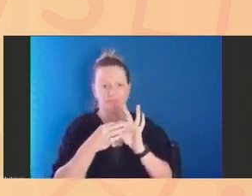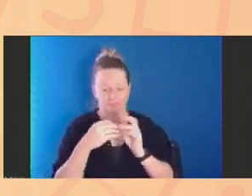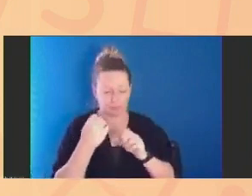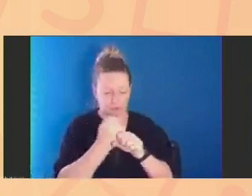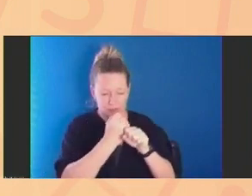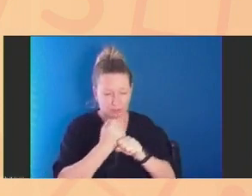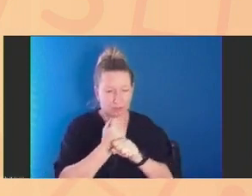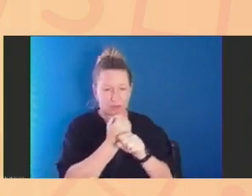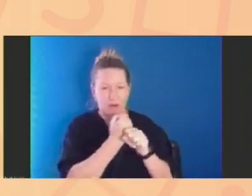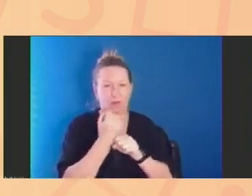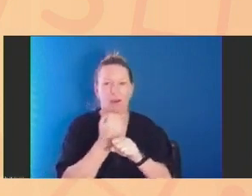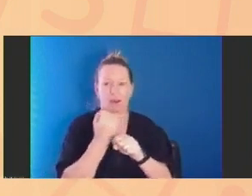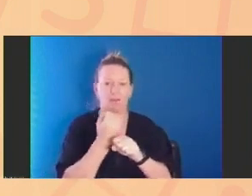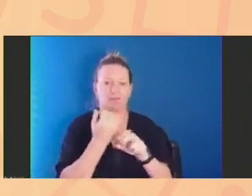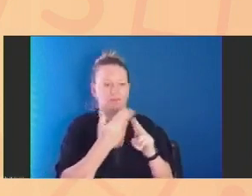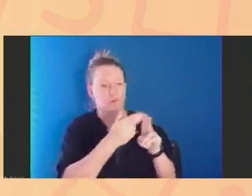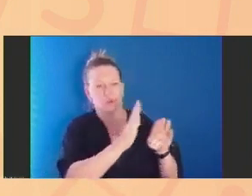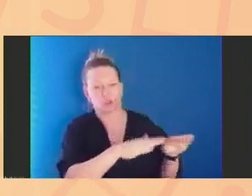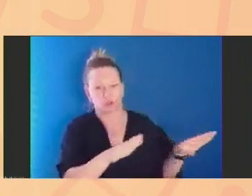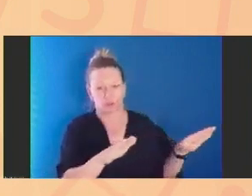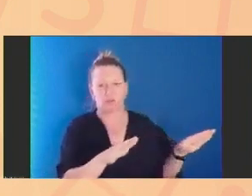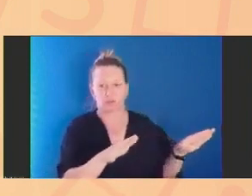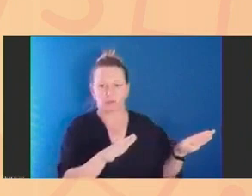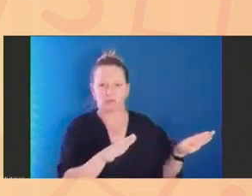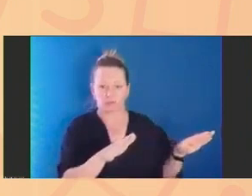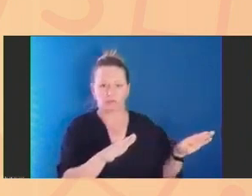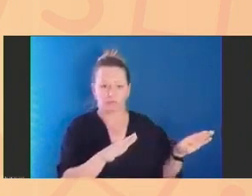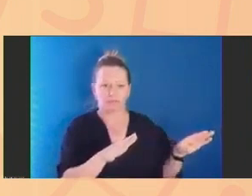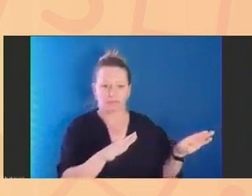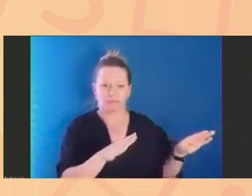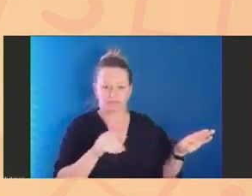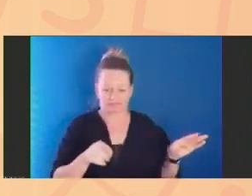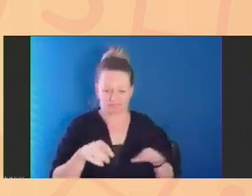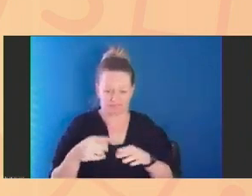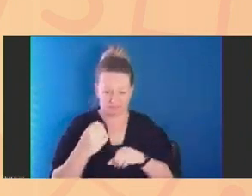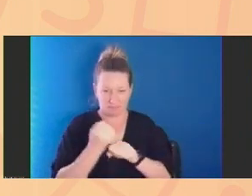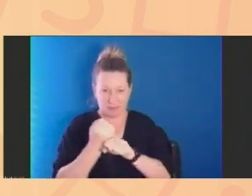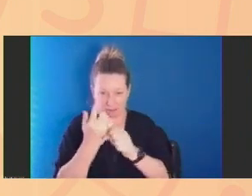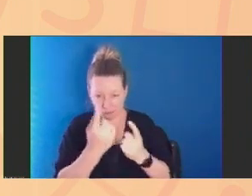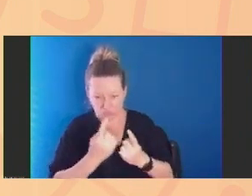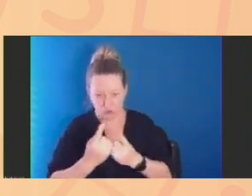So, we have them as props for all the stories and and even our language,